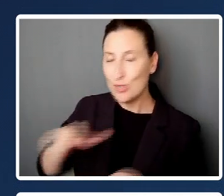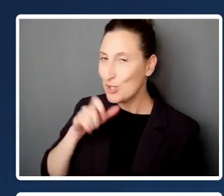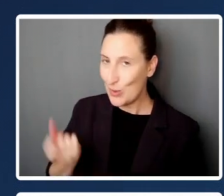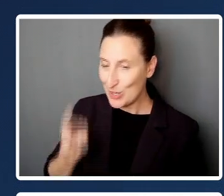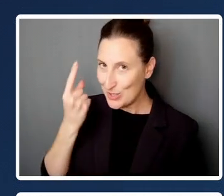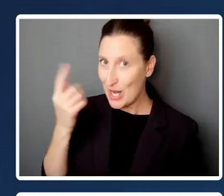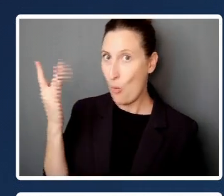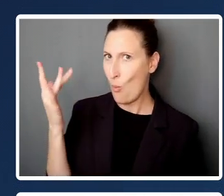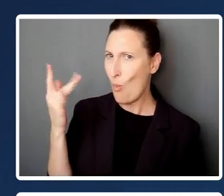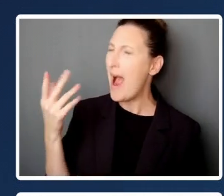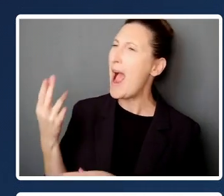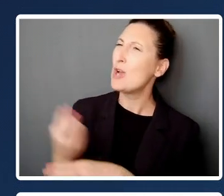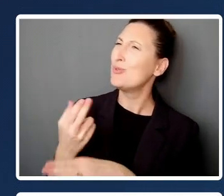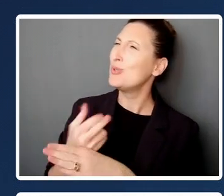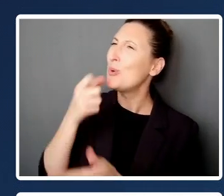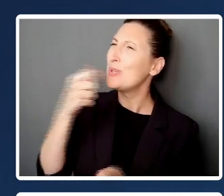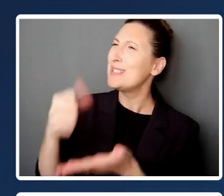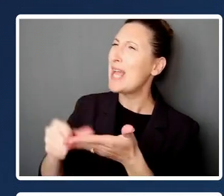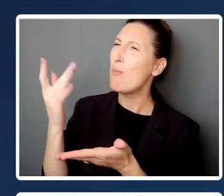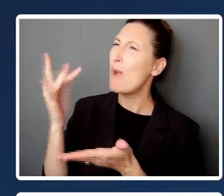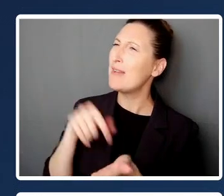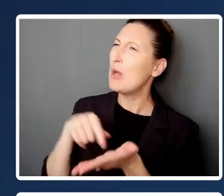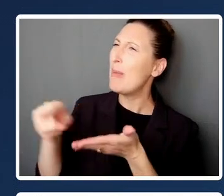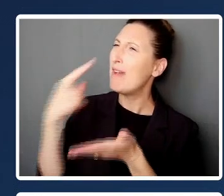why you have to pay for them, all of that. So, that was sort of like starting at a very base